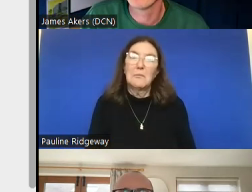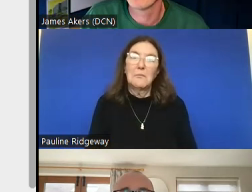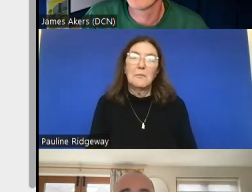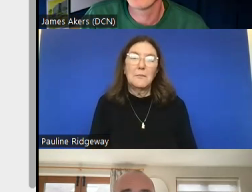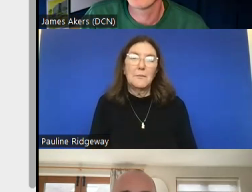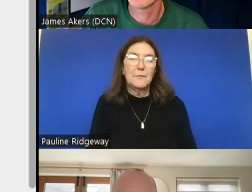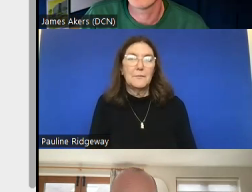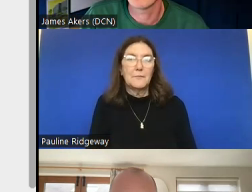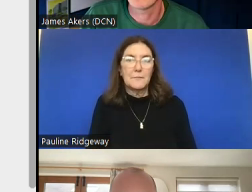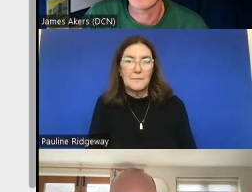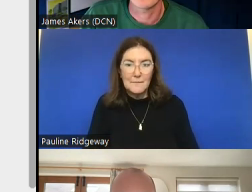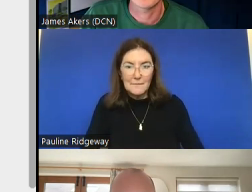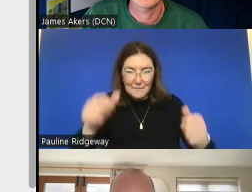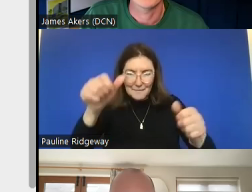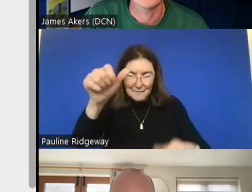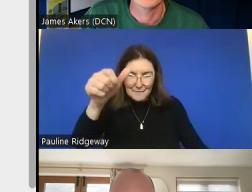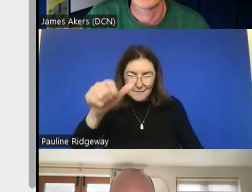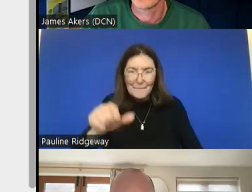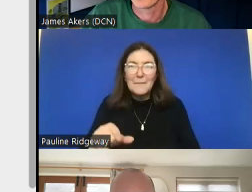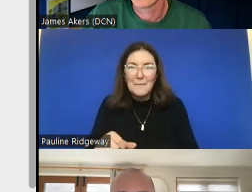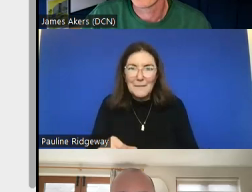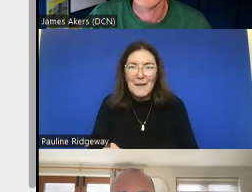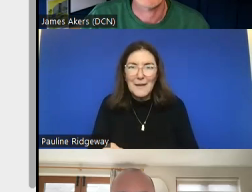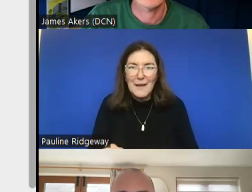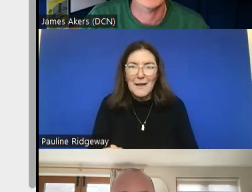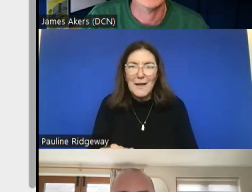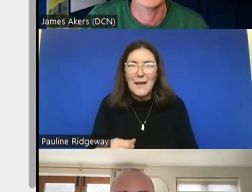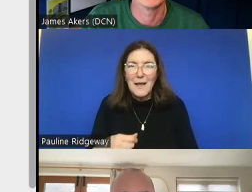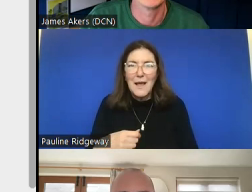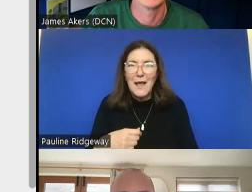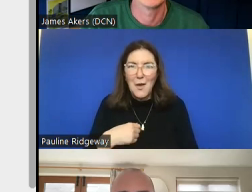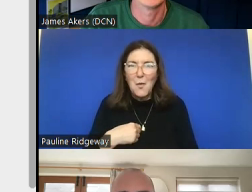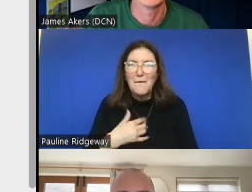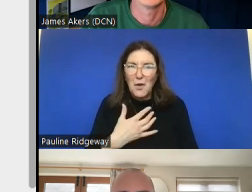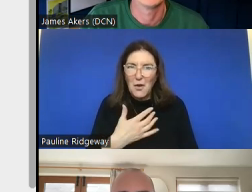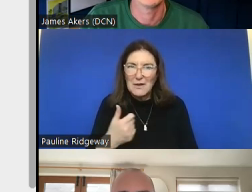I've just scrolled down to see how many more questions we've got. I think we've got easily another 20 questions.